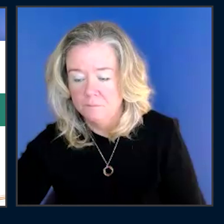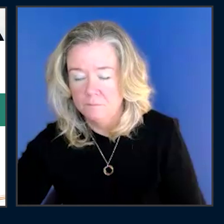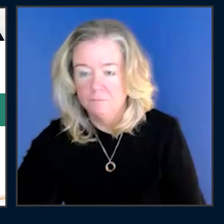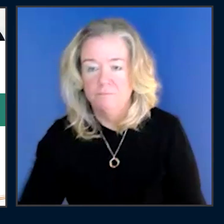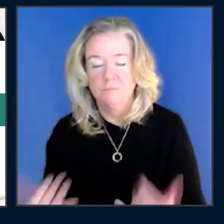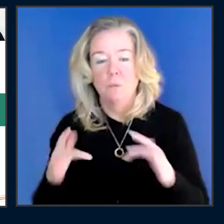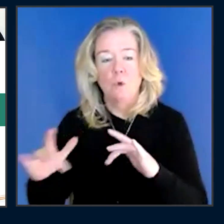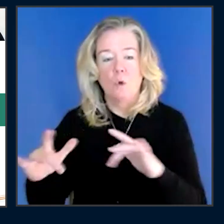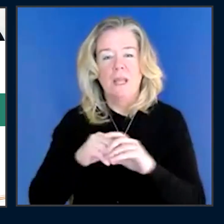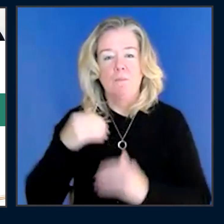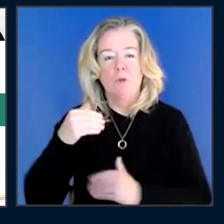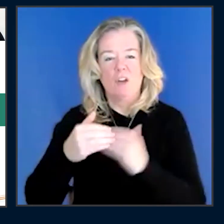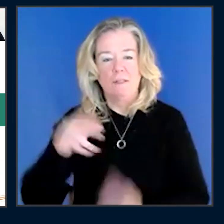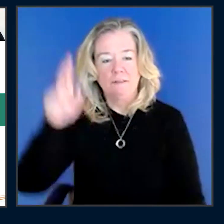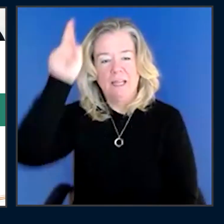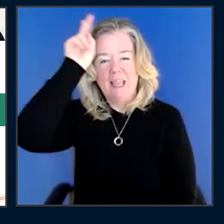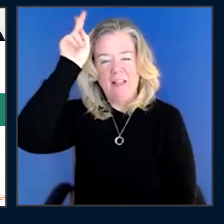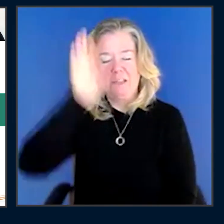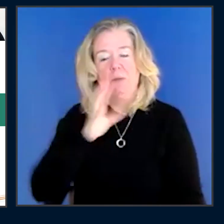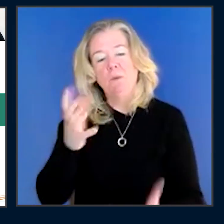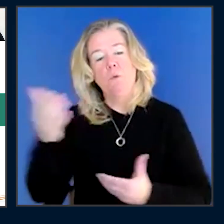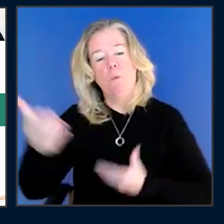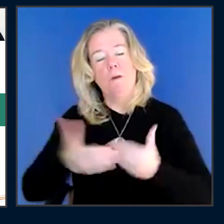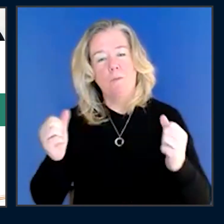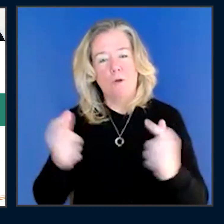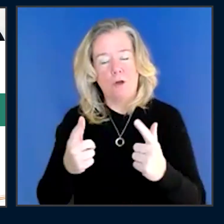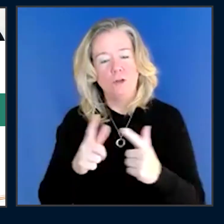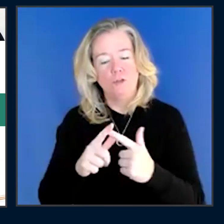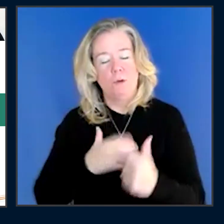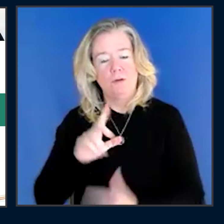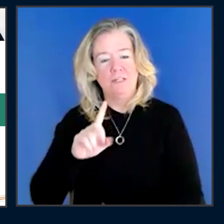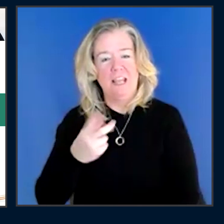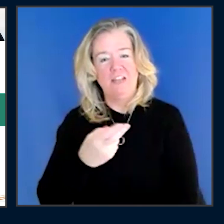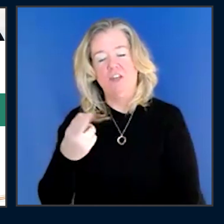KELLY DUNHAM >> ...is Kelly Dunham. I would like to welcome you all to our DHH Insights.